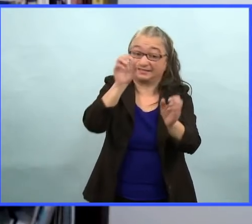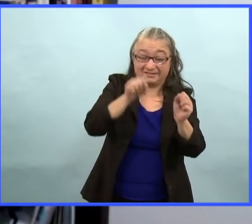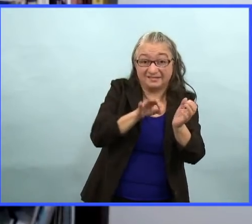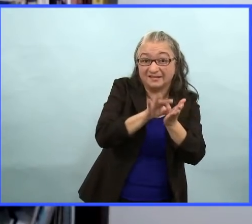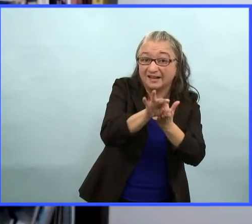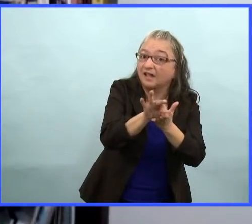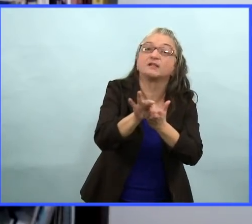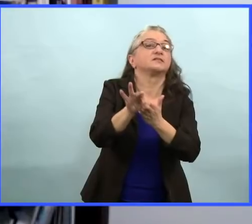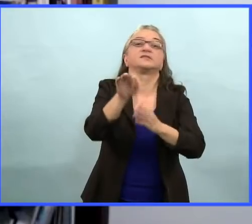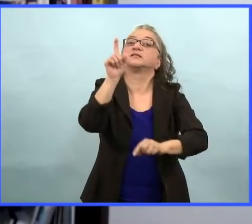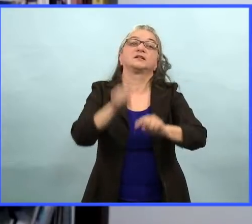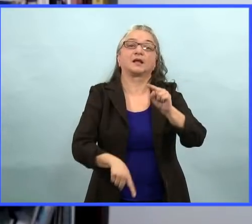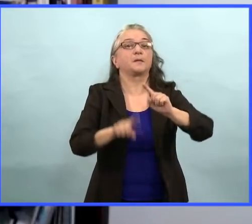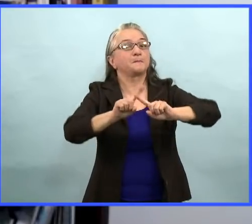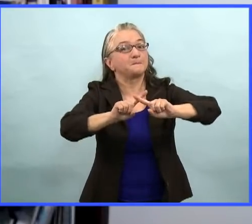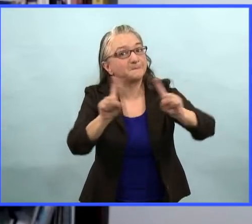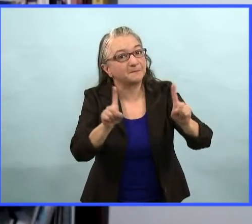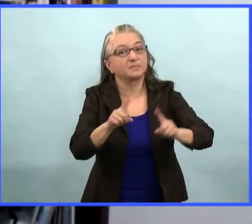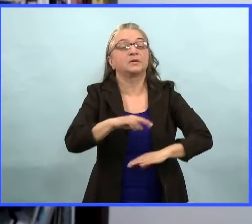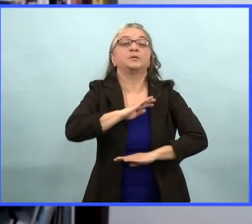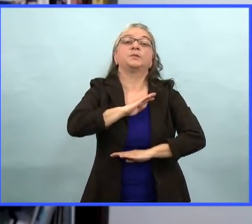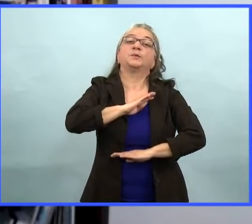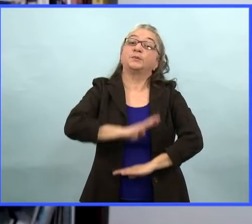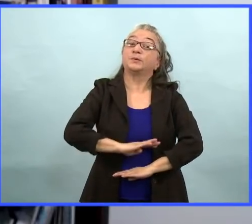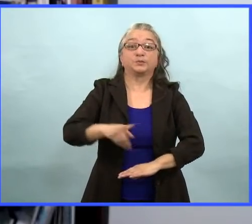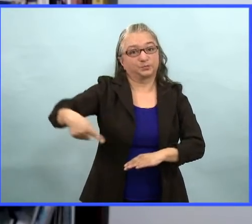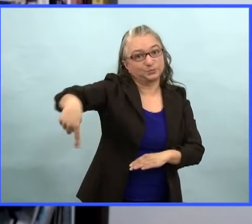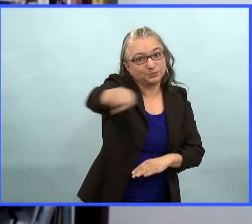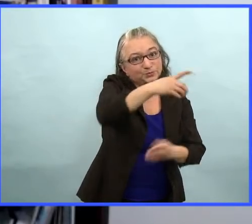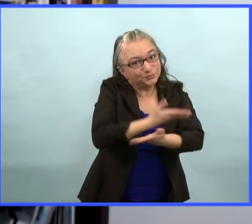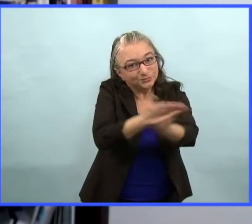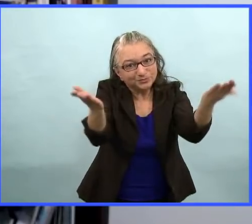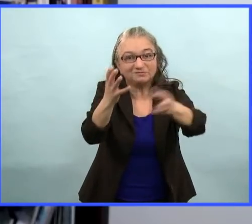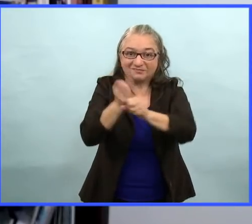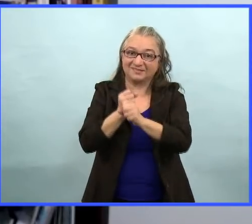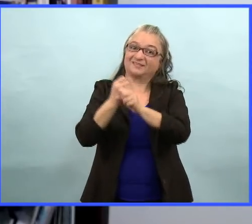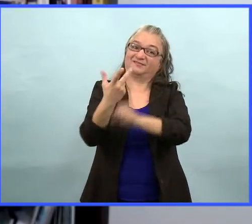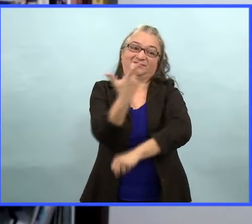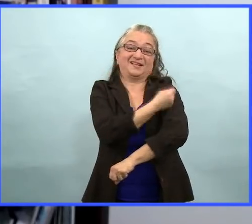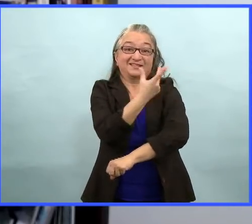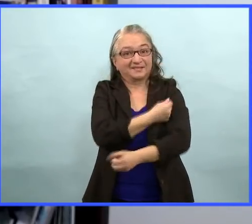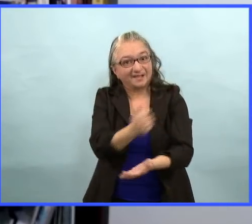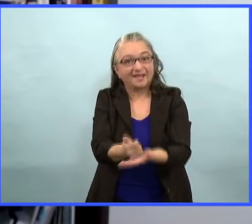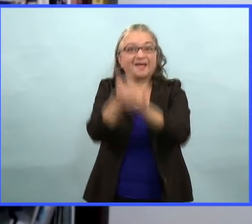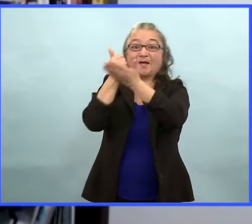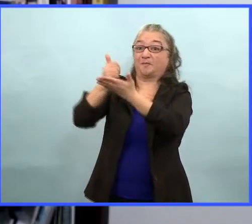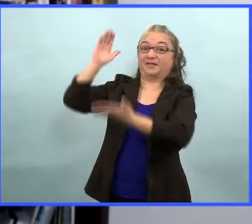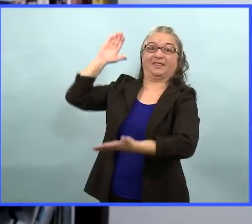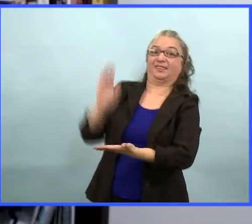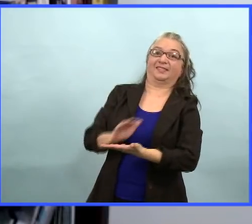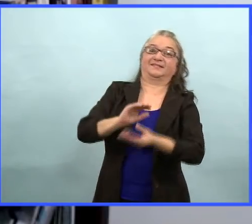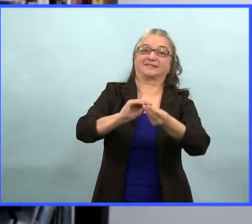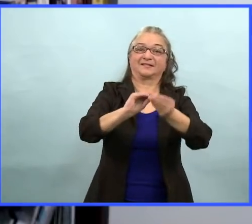the actions that you take make a difference and so we thank you for taking this step to